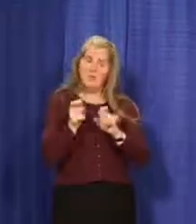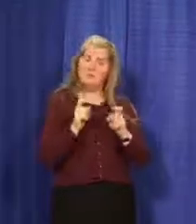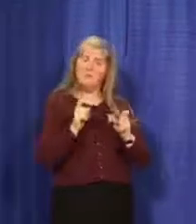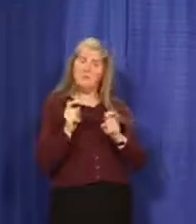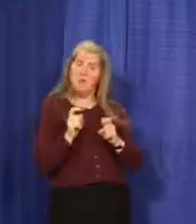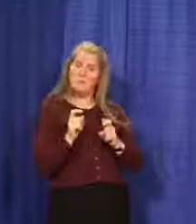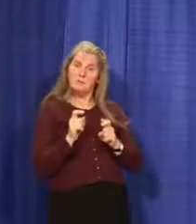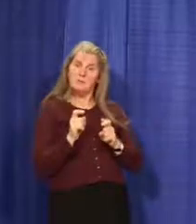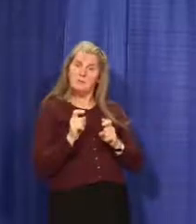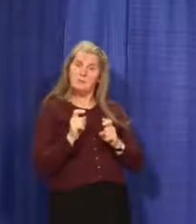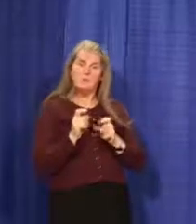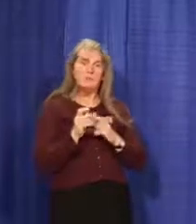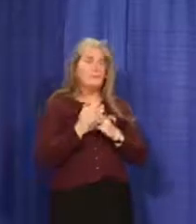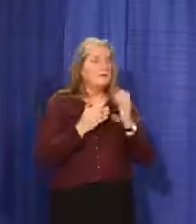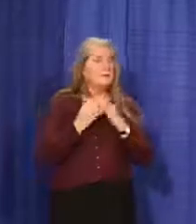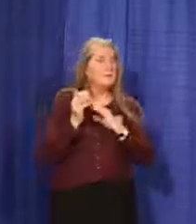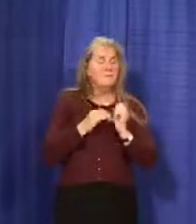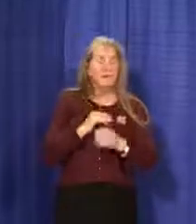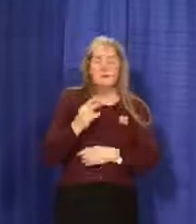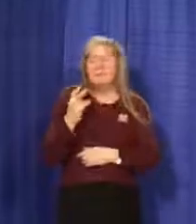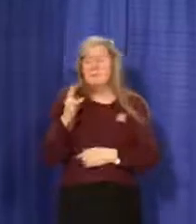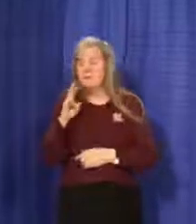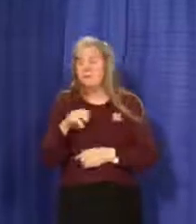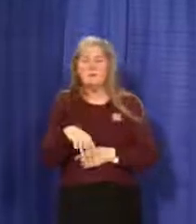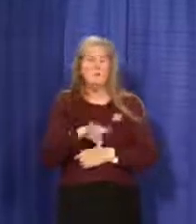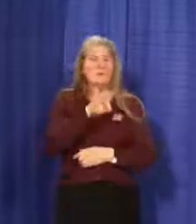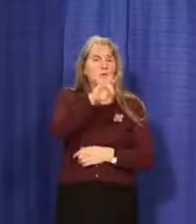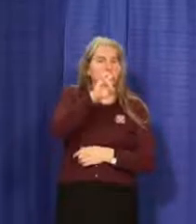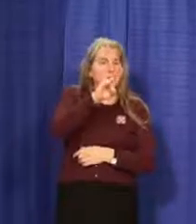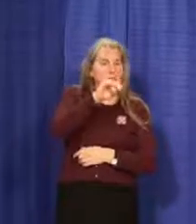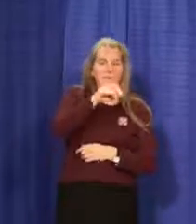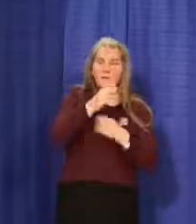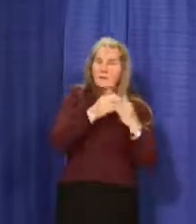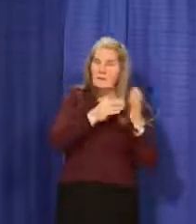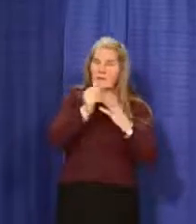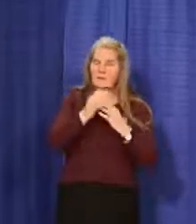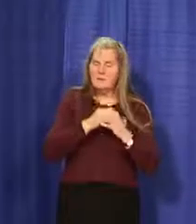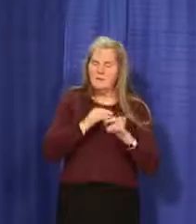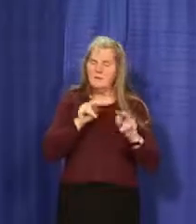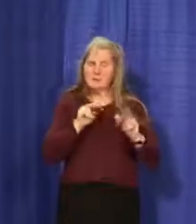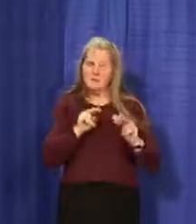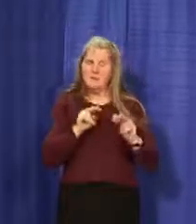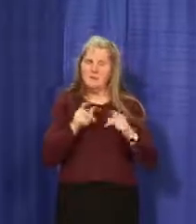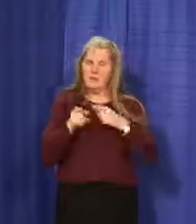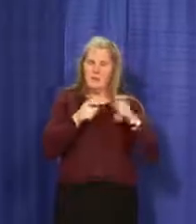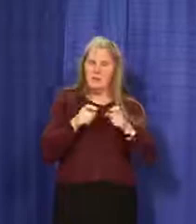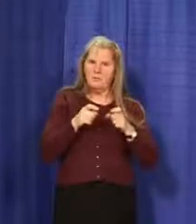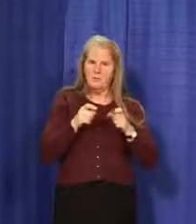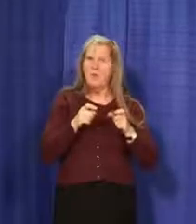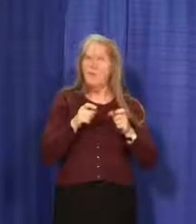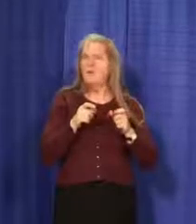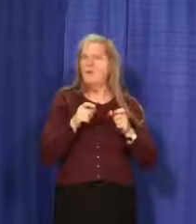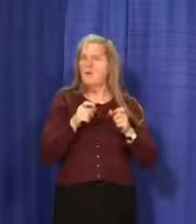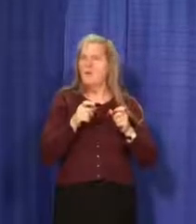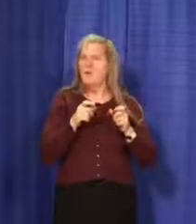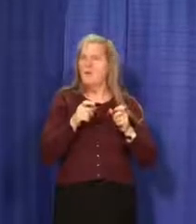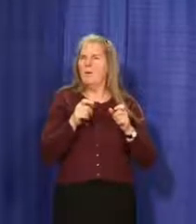are staying in a good place. No matter if that number is 17 or 70. If the pattern stays the same, I